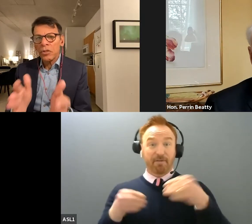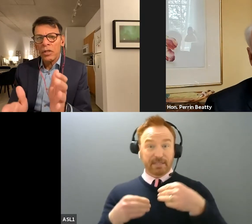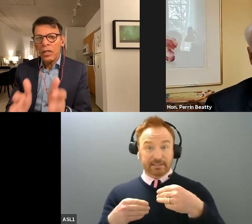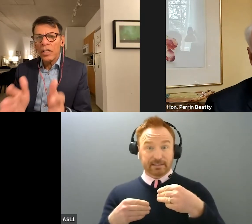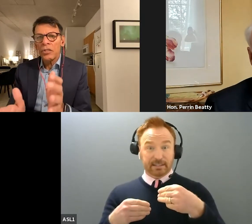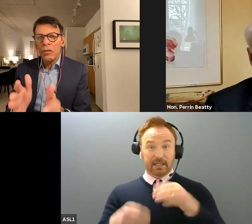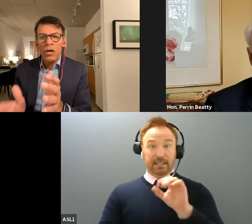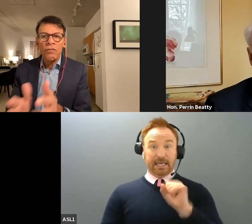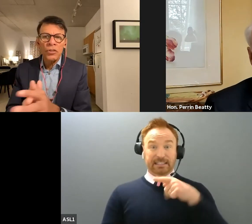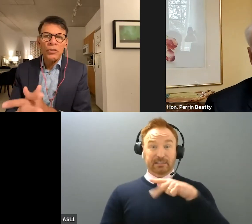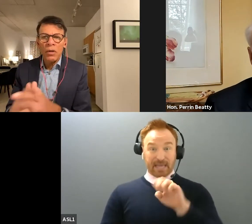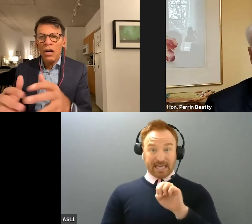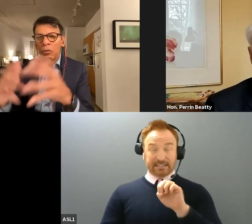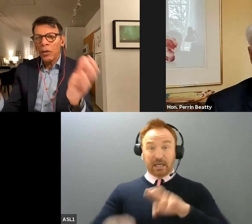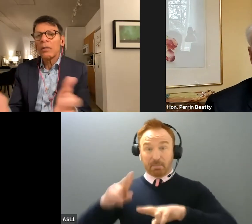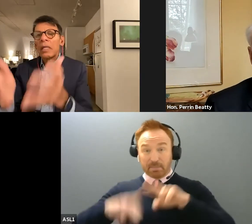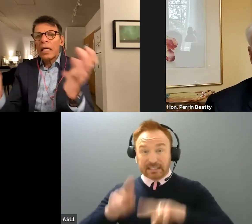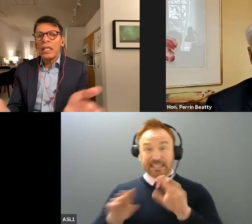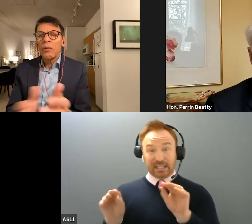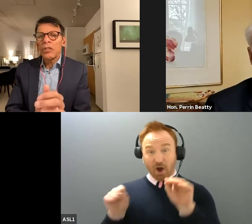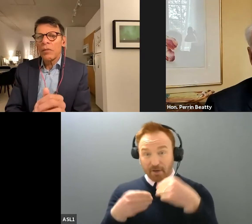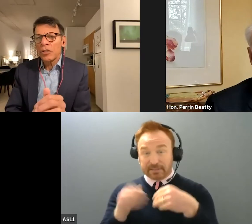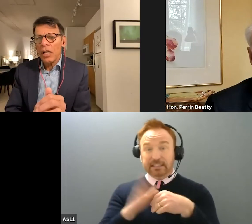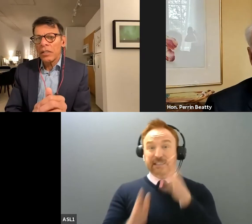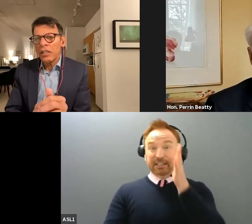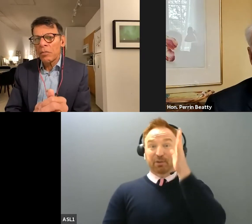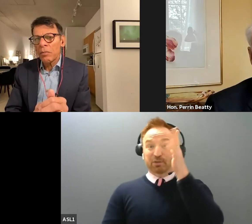certainly lead to some conversation of how do we deal with some of the challenges that people